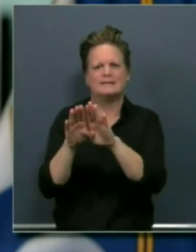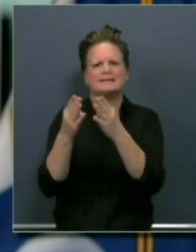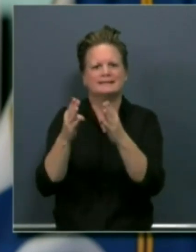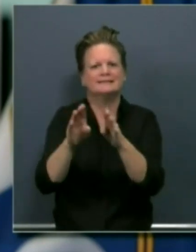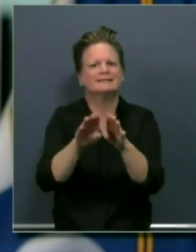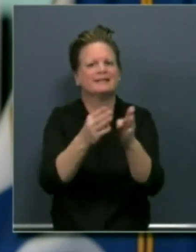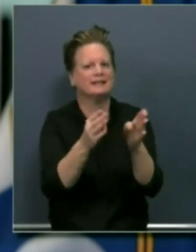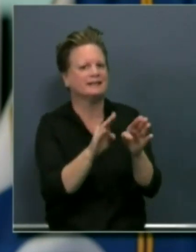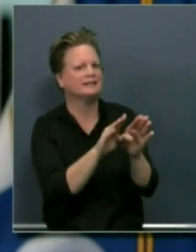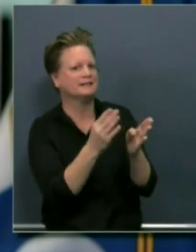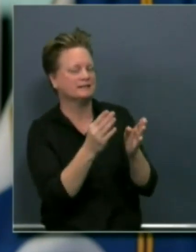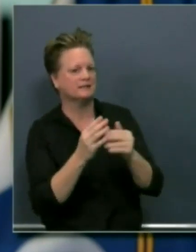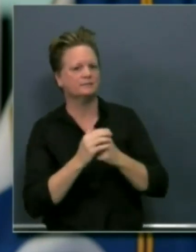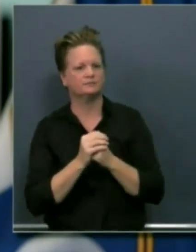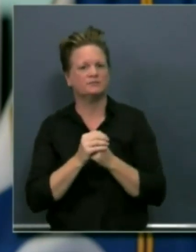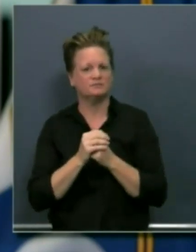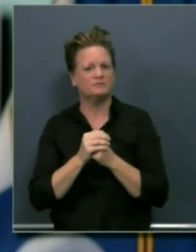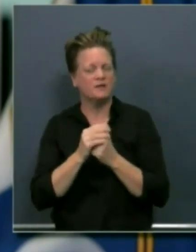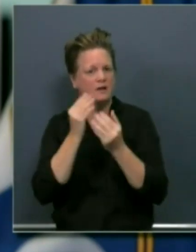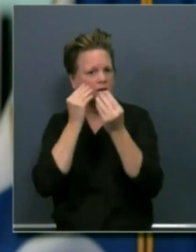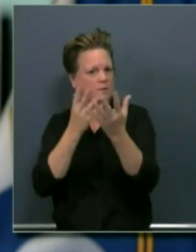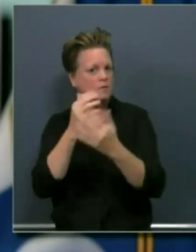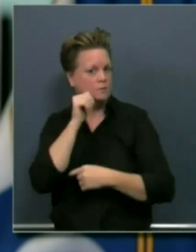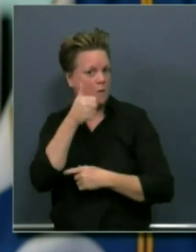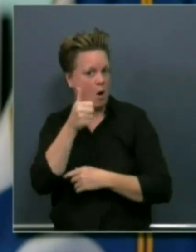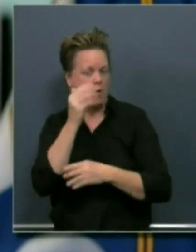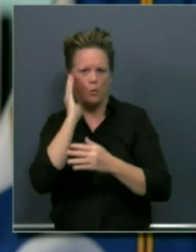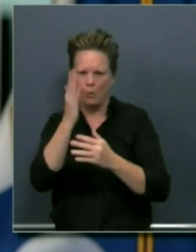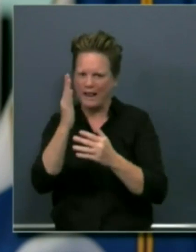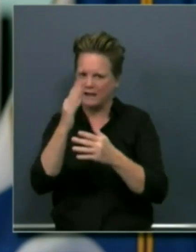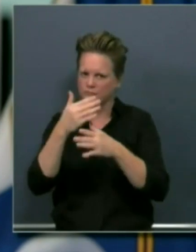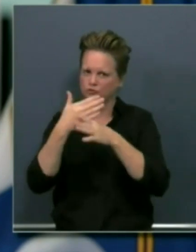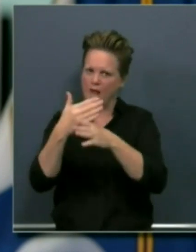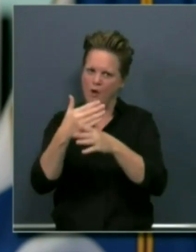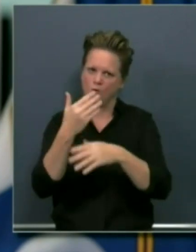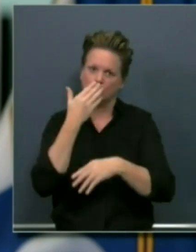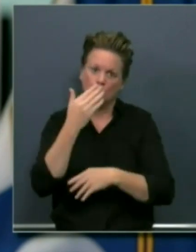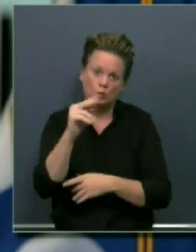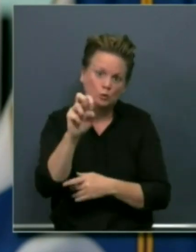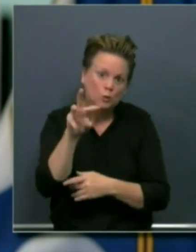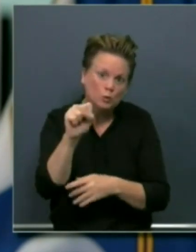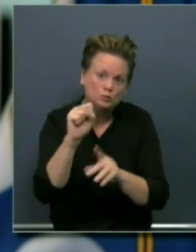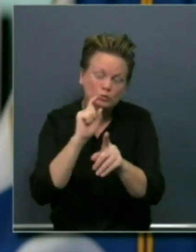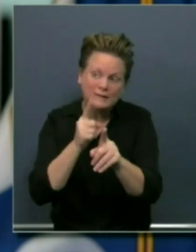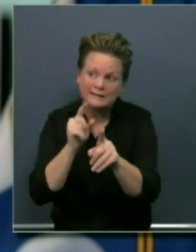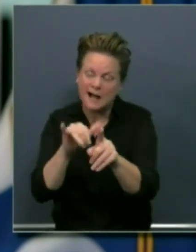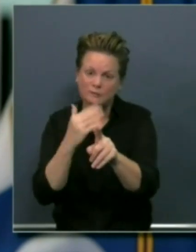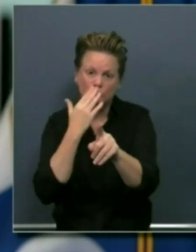SURE MORE TAKE SHAPE AND MORE ENGAGEMENT. I'M BEING ONCE THOSE ONCE THOSE GUIDELINES